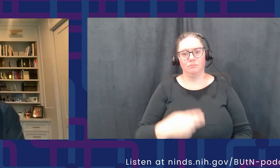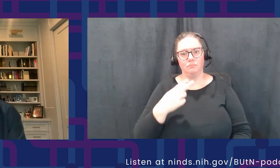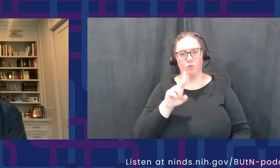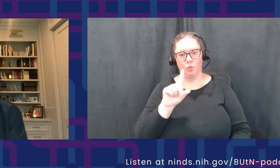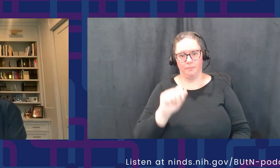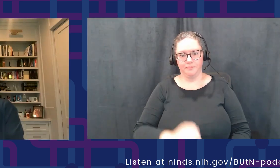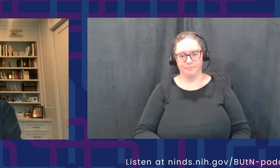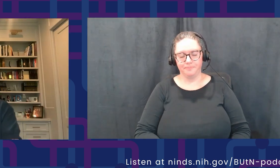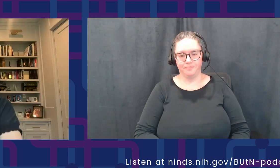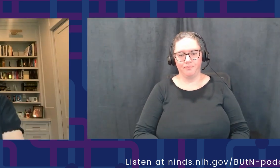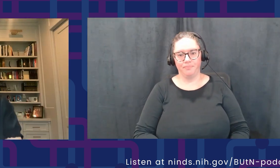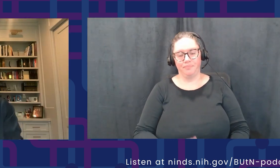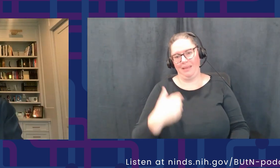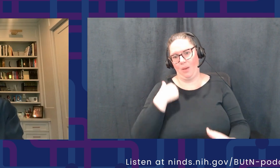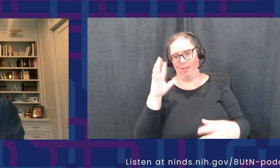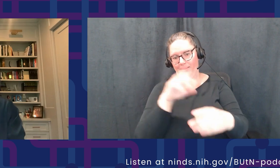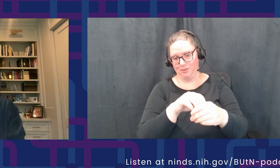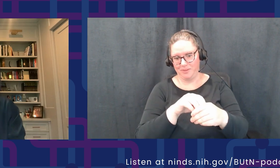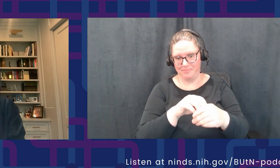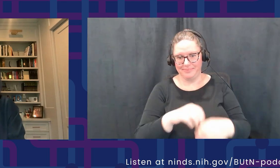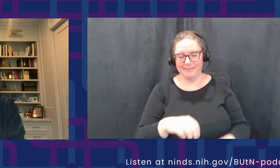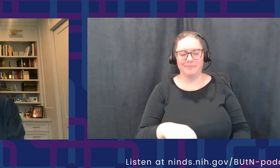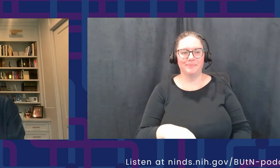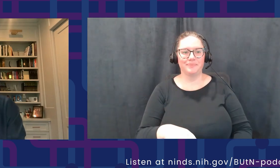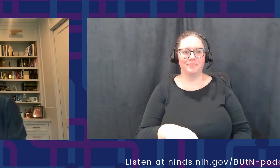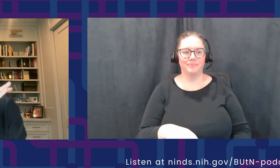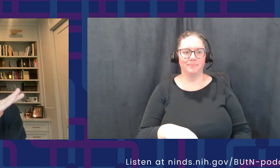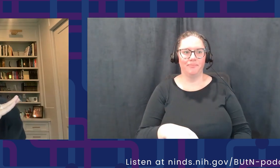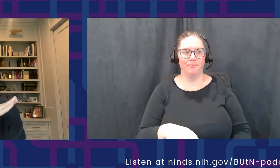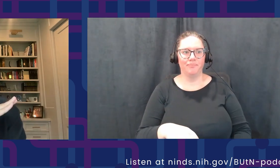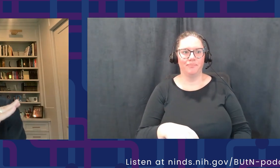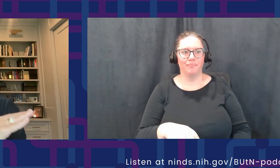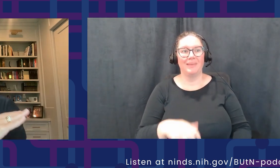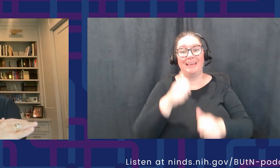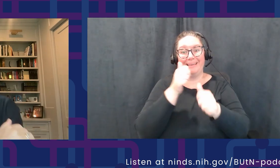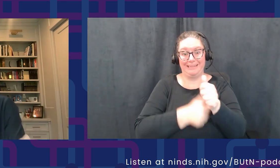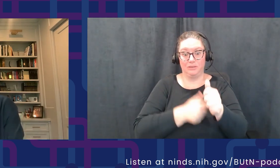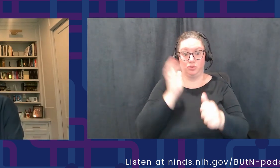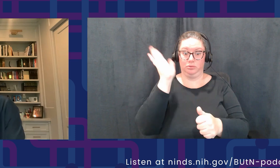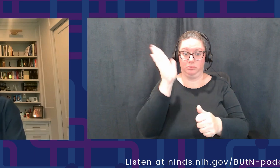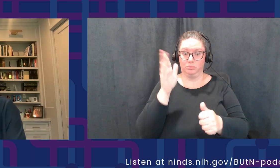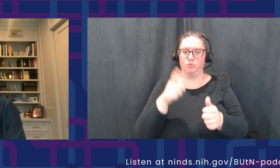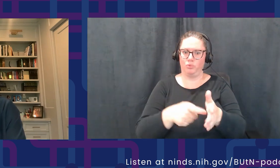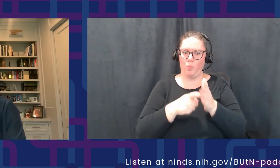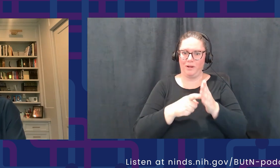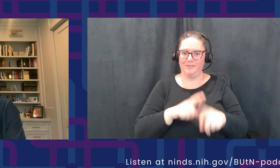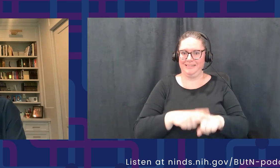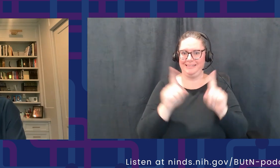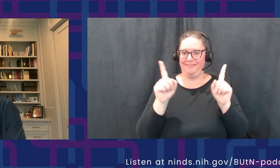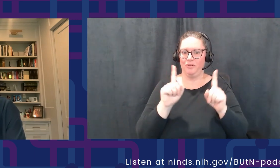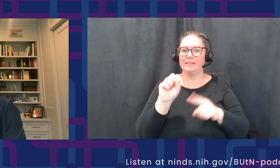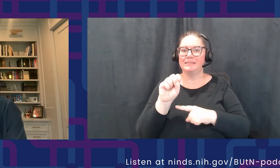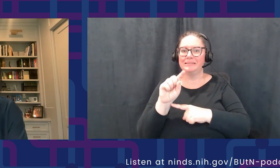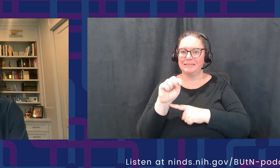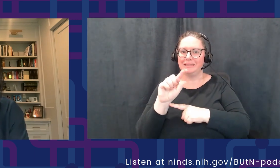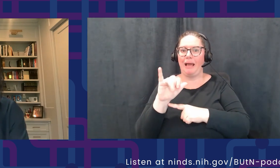Huda Zoghbi: Maybe I'll jump in here. So each talk requires a different style of preparation,